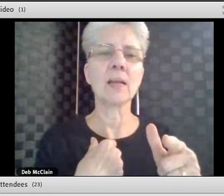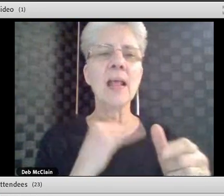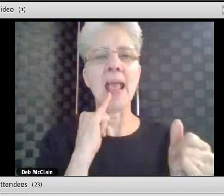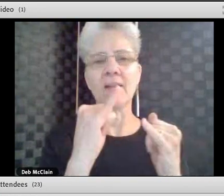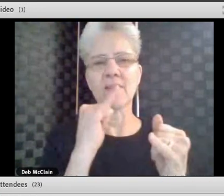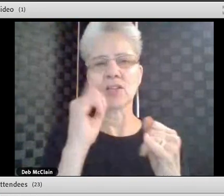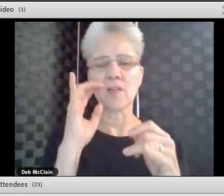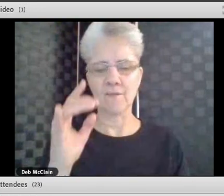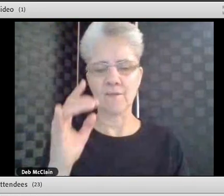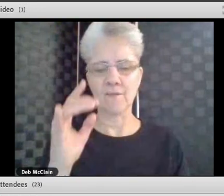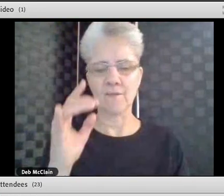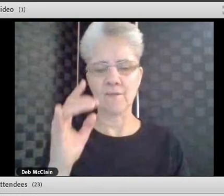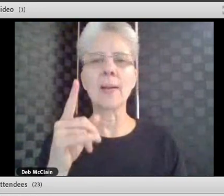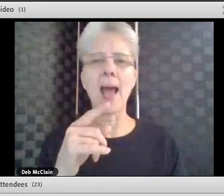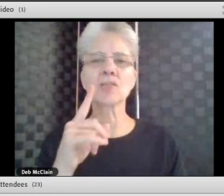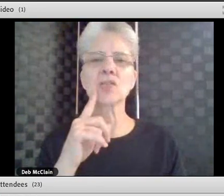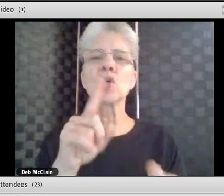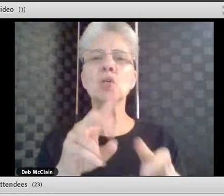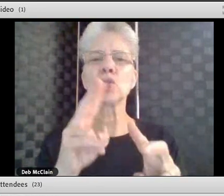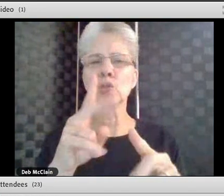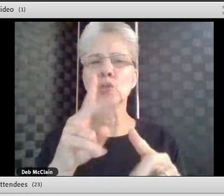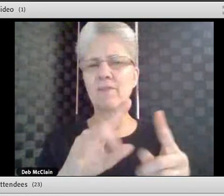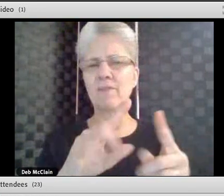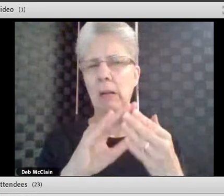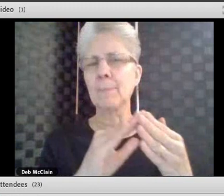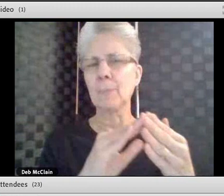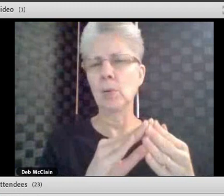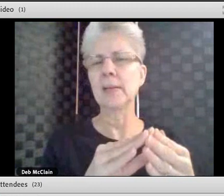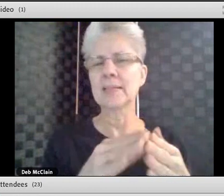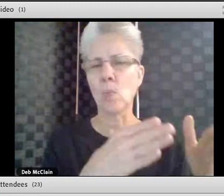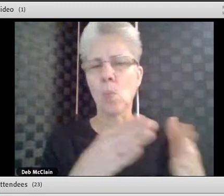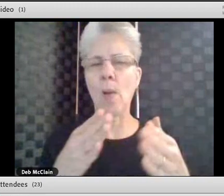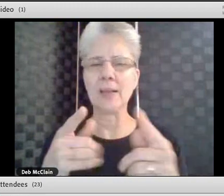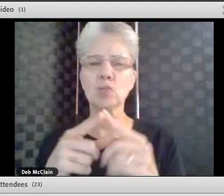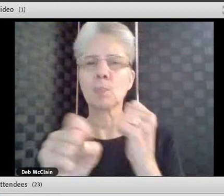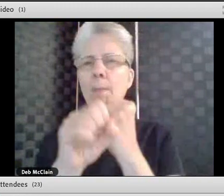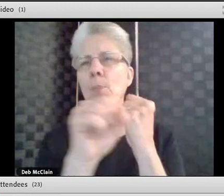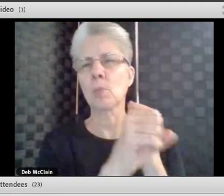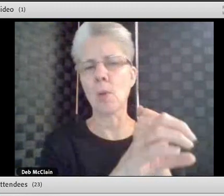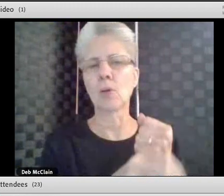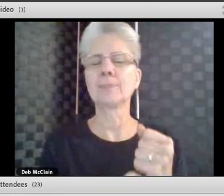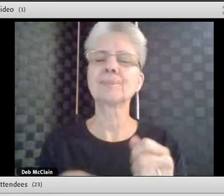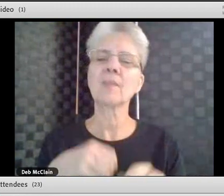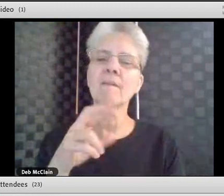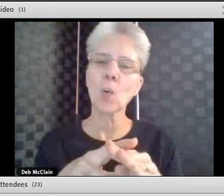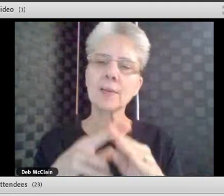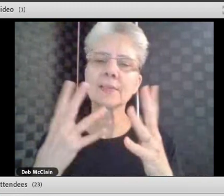and then they had an invitation for an open house, so kind of two completely different communities and approaches to kind of promoting it.